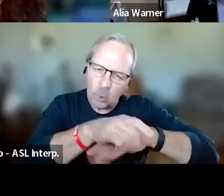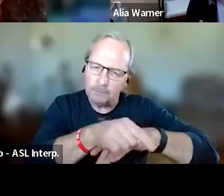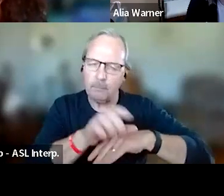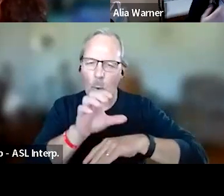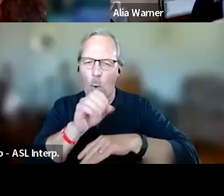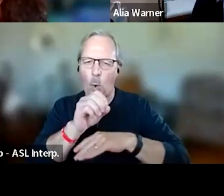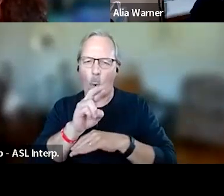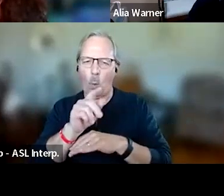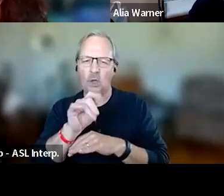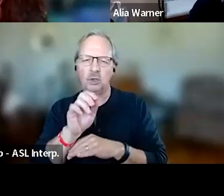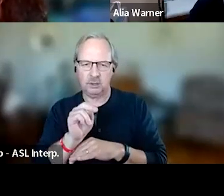can be very traumatizing, very true.